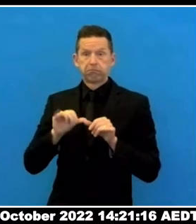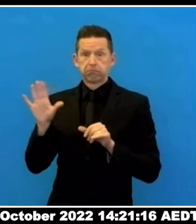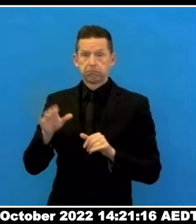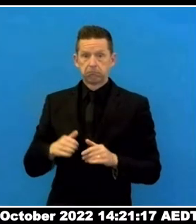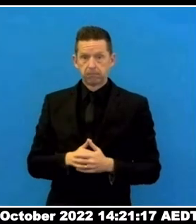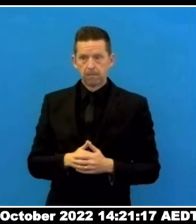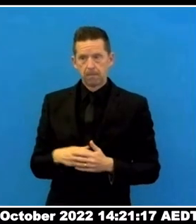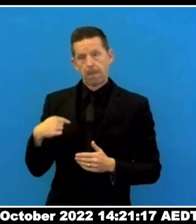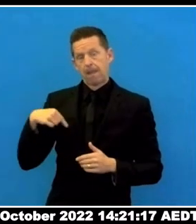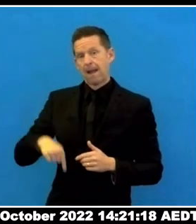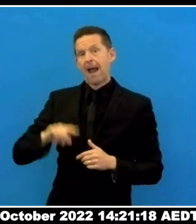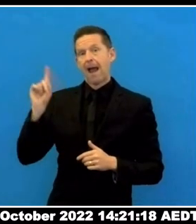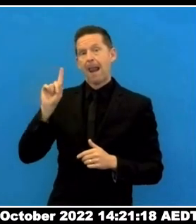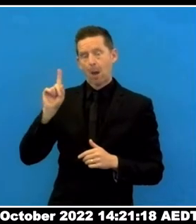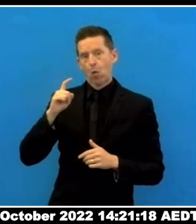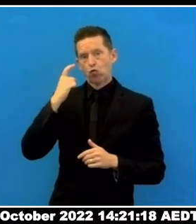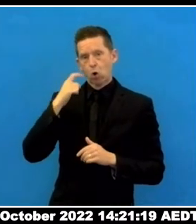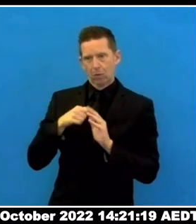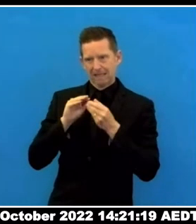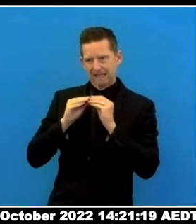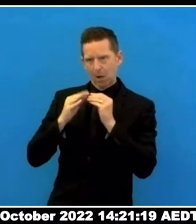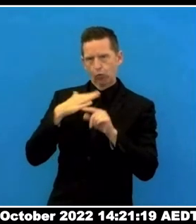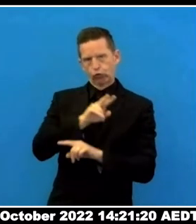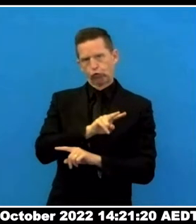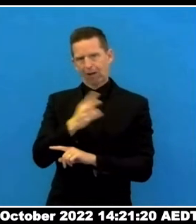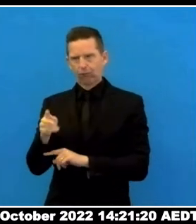I'm in the process of trying to change over to her.